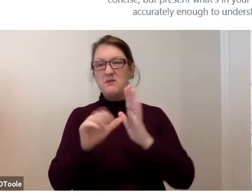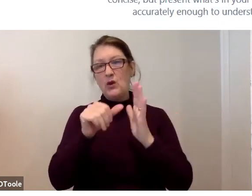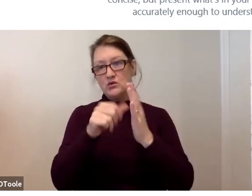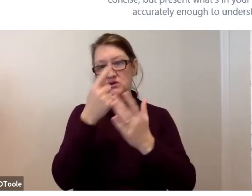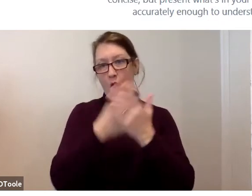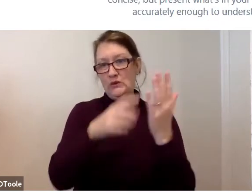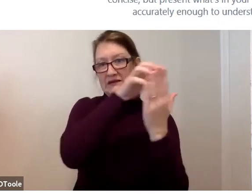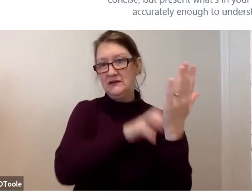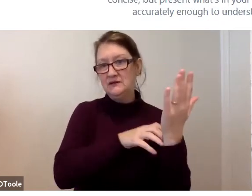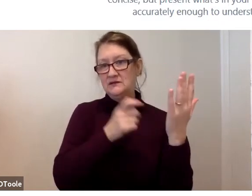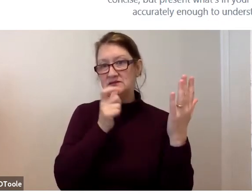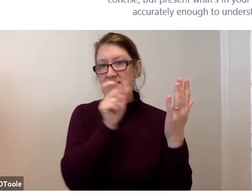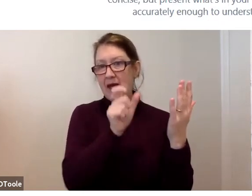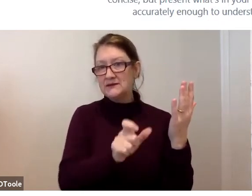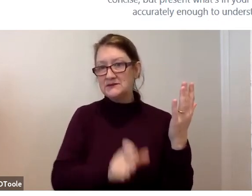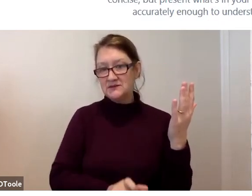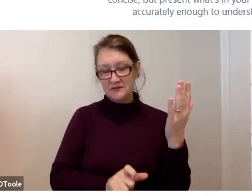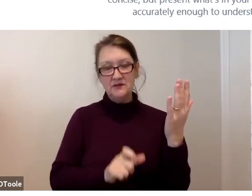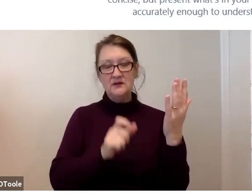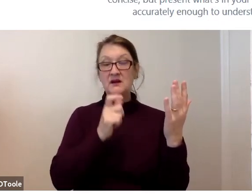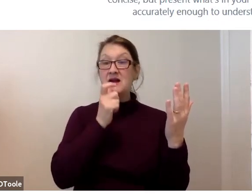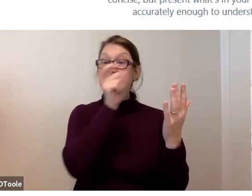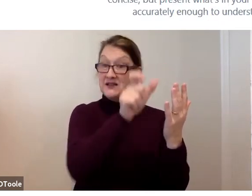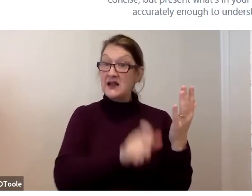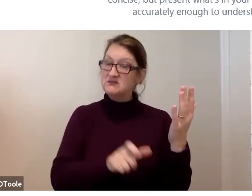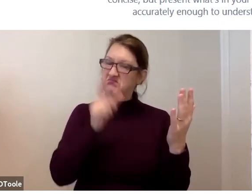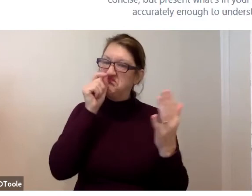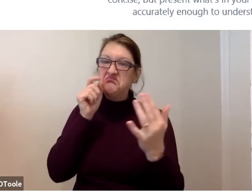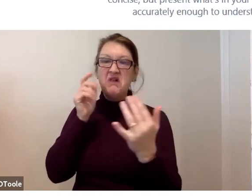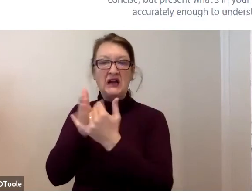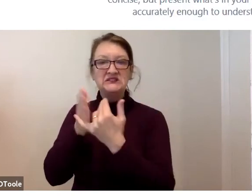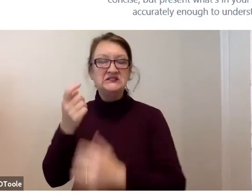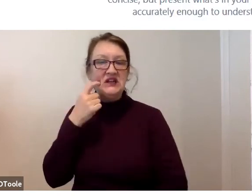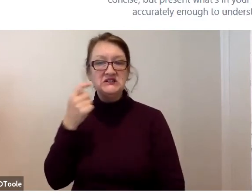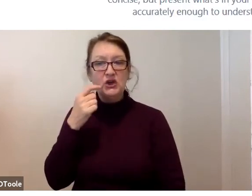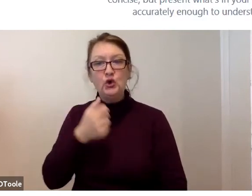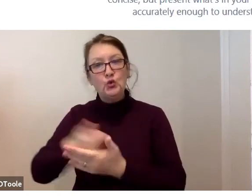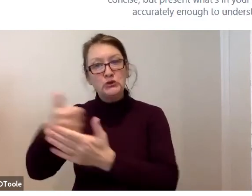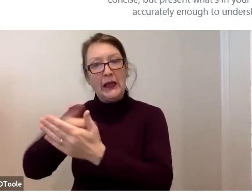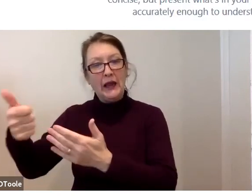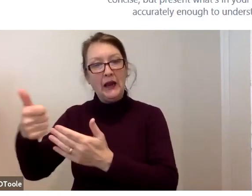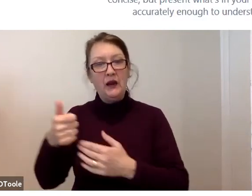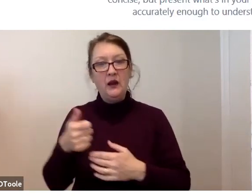The biggest issue is alt text.